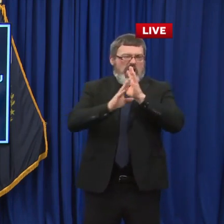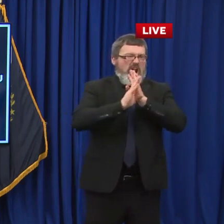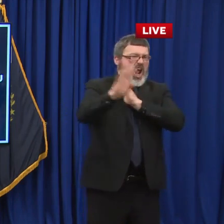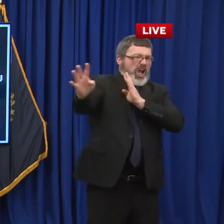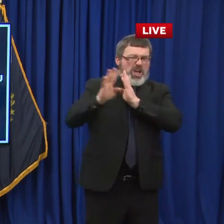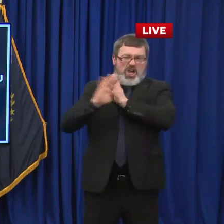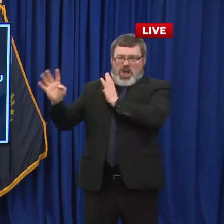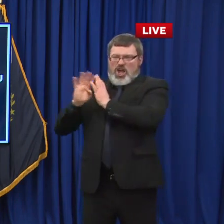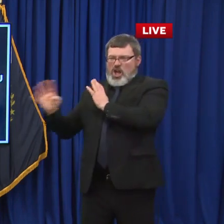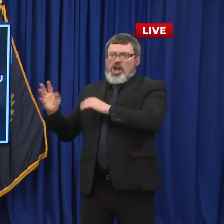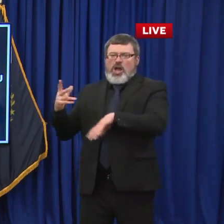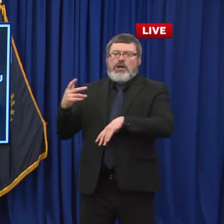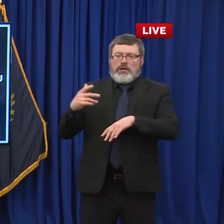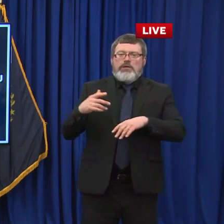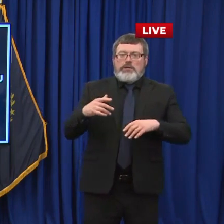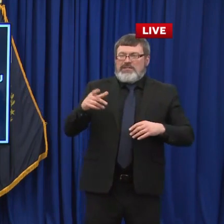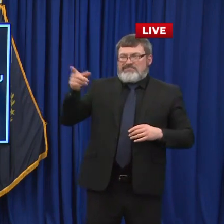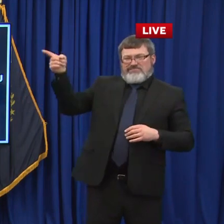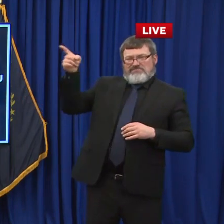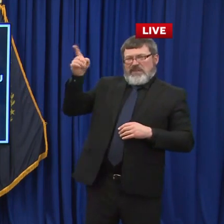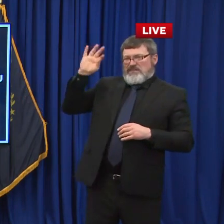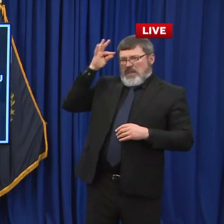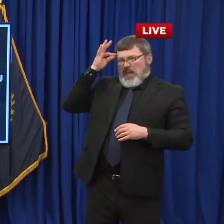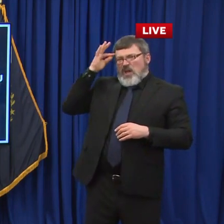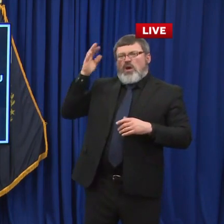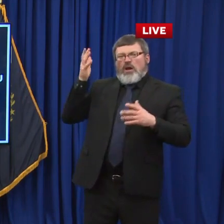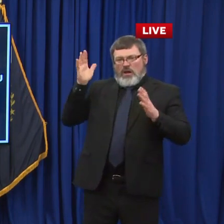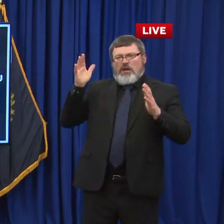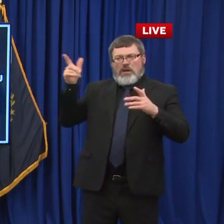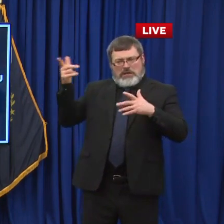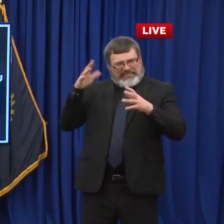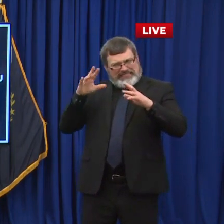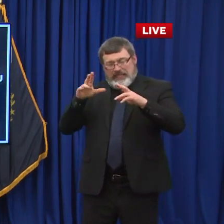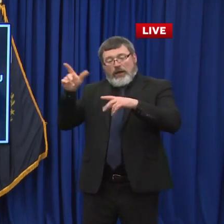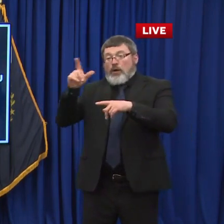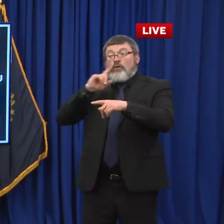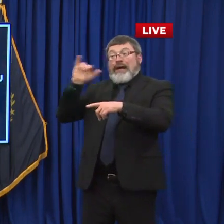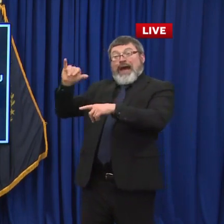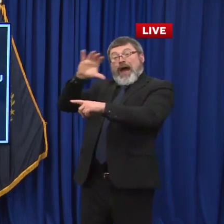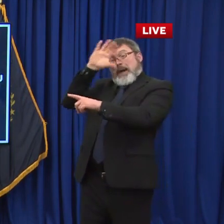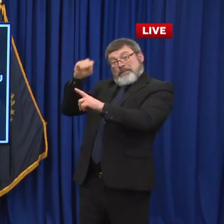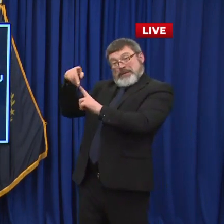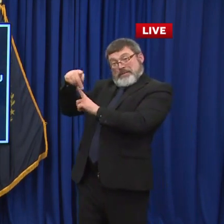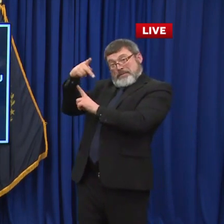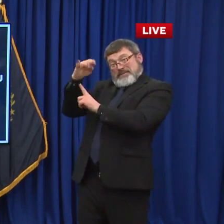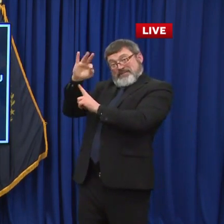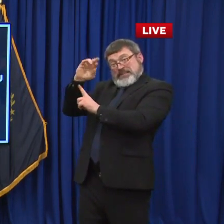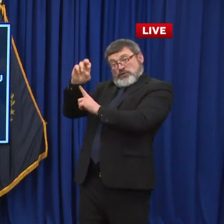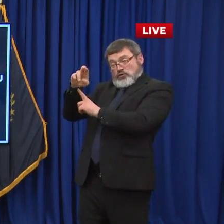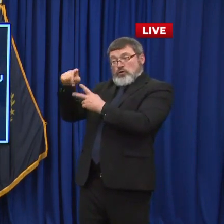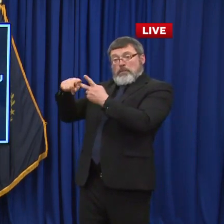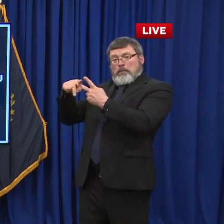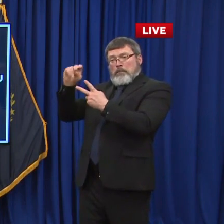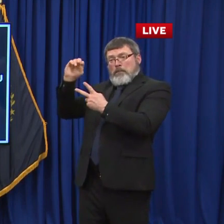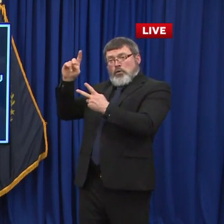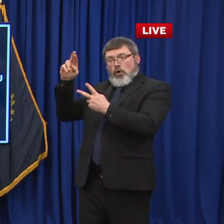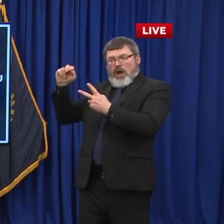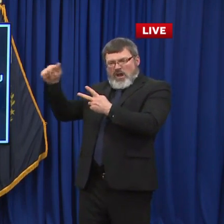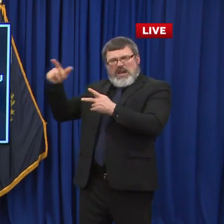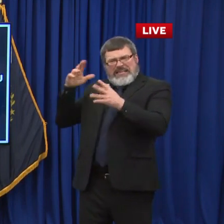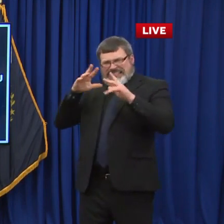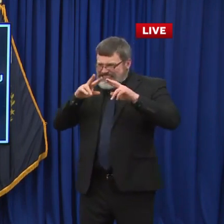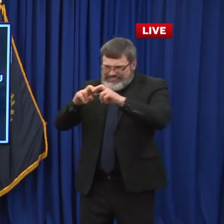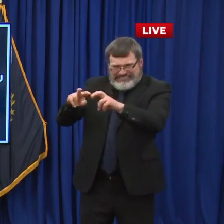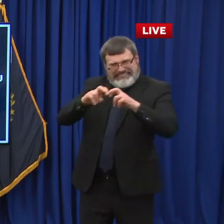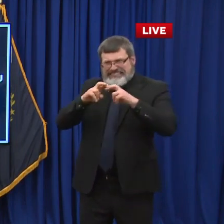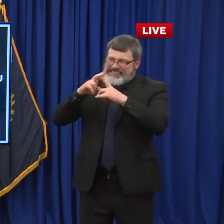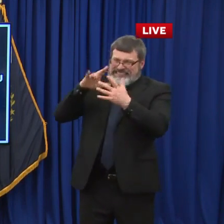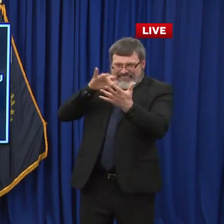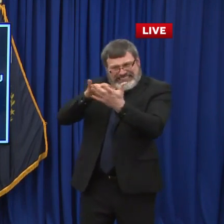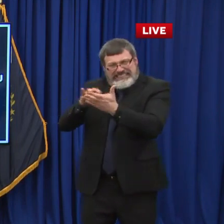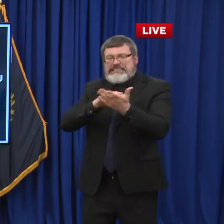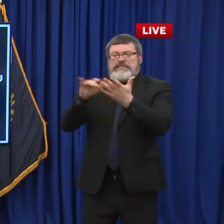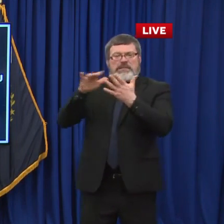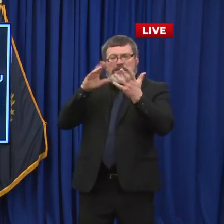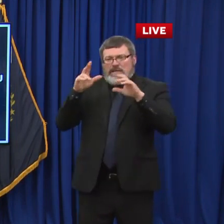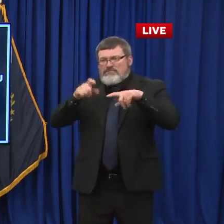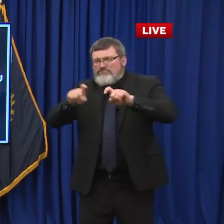MY SENSE IS YOU WILL SEE A LOT OF PEOPLE LINING UP AND SAYING, THIS WORKS, THE FDA DID THEIR JOB, IT WENT FAST BUT WASN’T RUSHED.